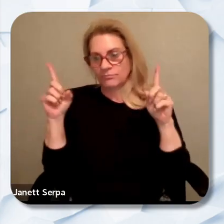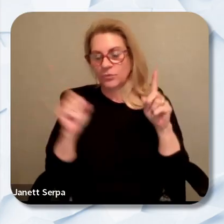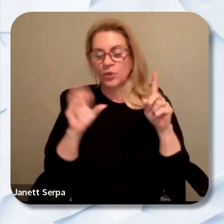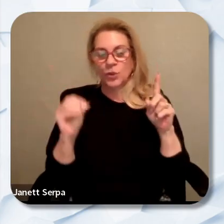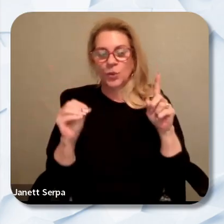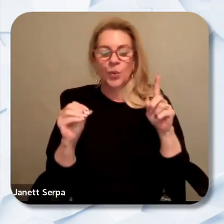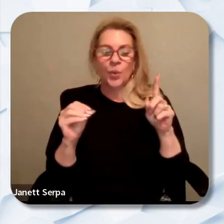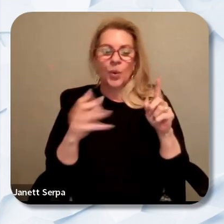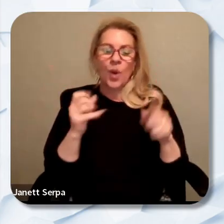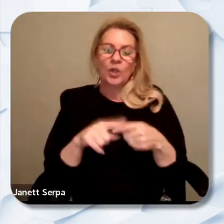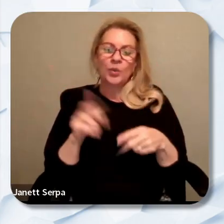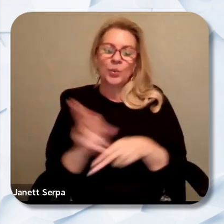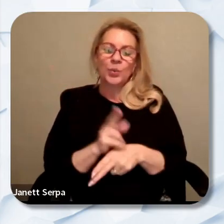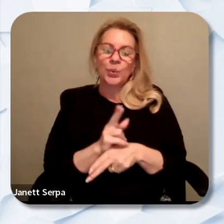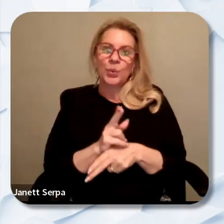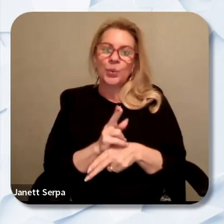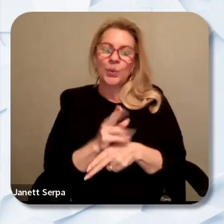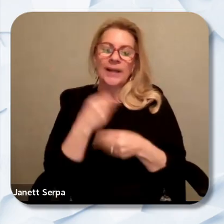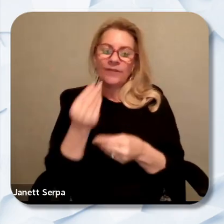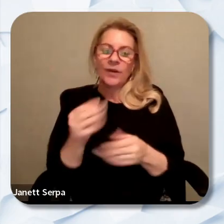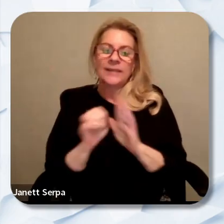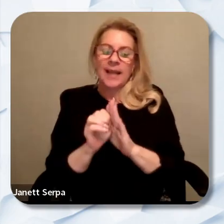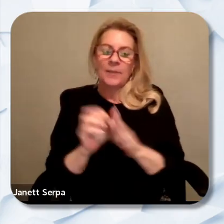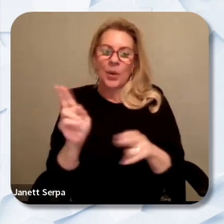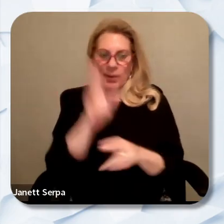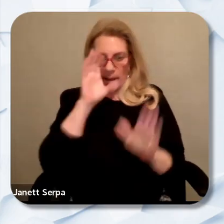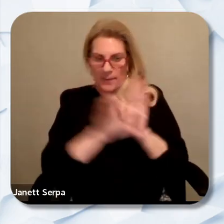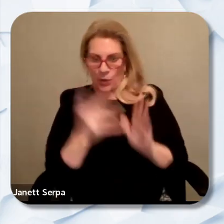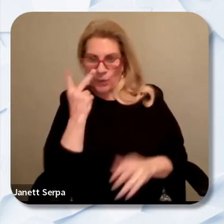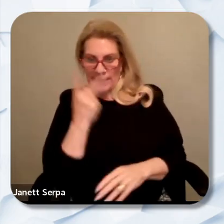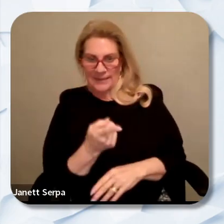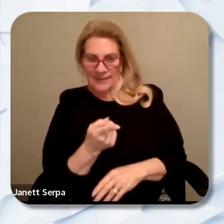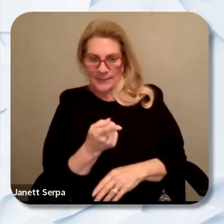to leverage just an anecdotal example using the photo that you see in front of me. When you look